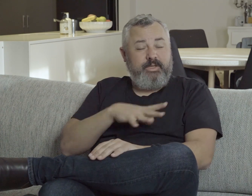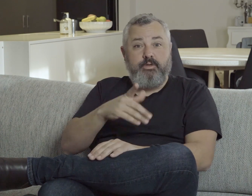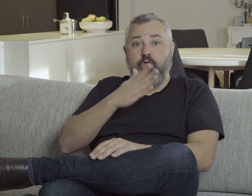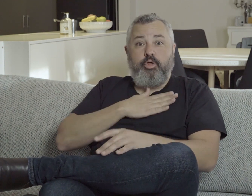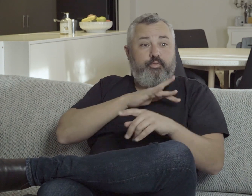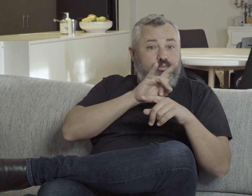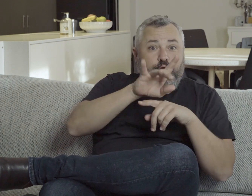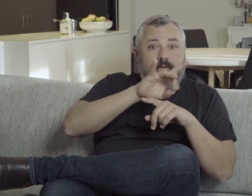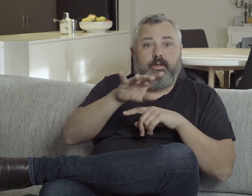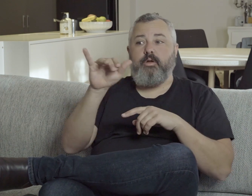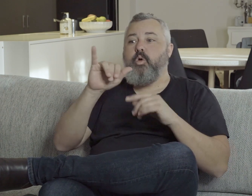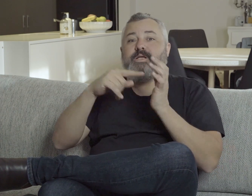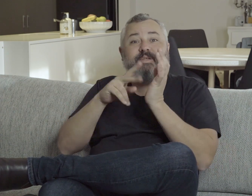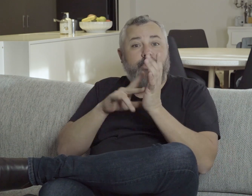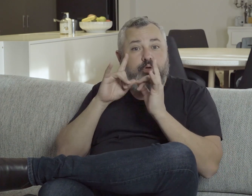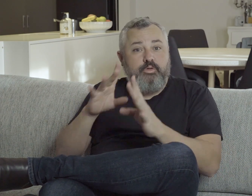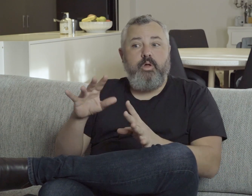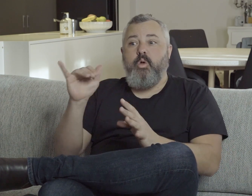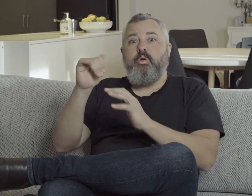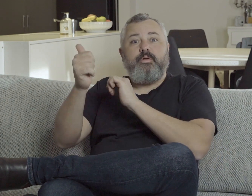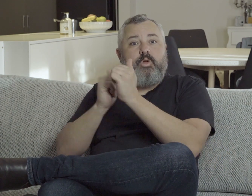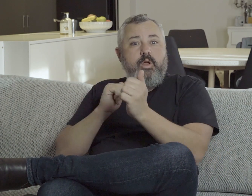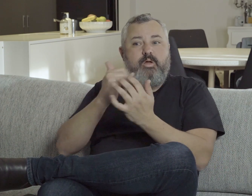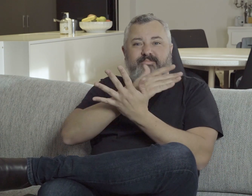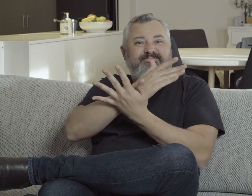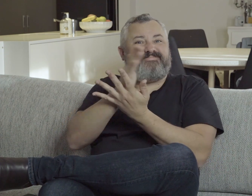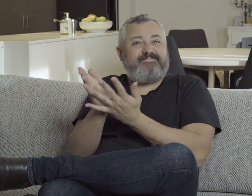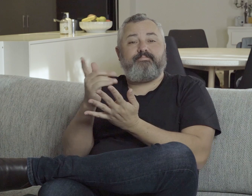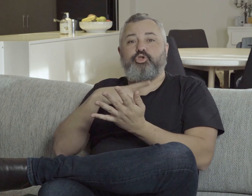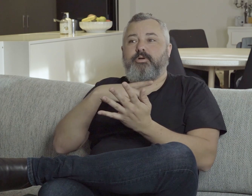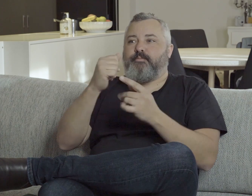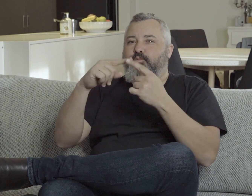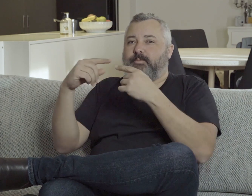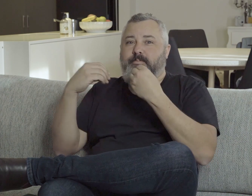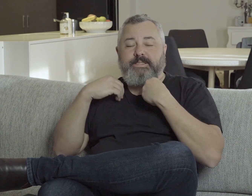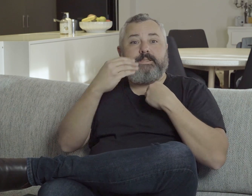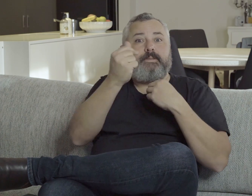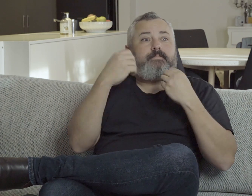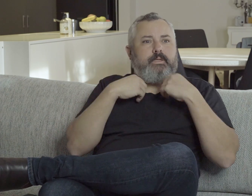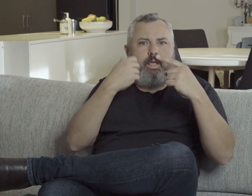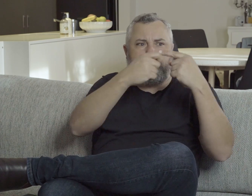Of course it does depend on what you most enjoy. Perhaps you prefer movies and TV shows or your favorite is sports.